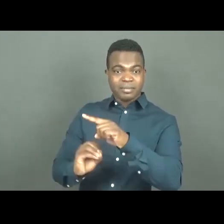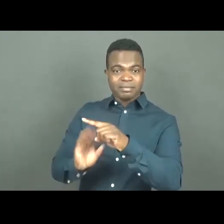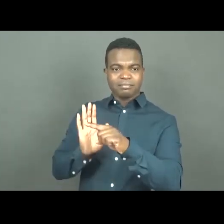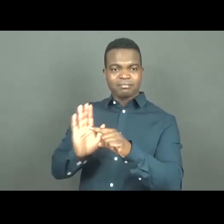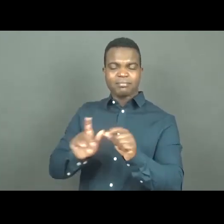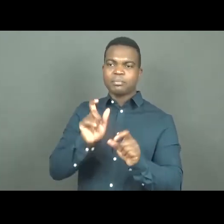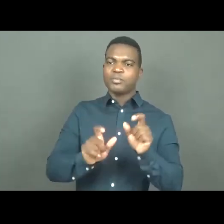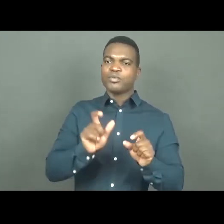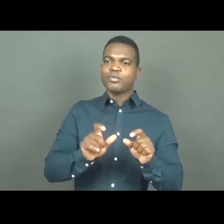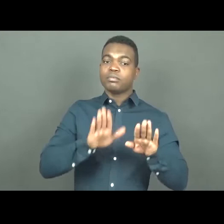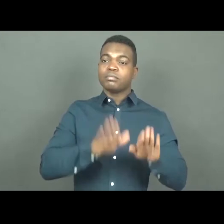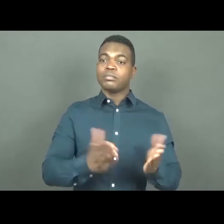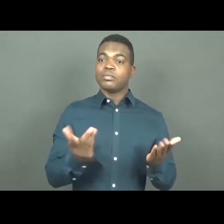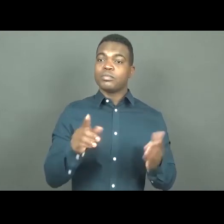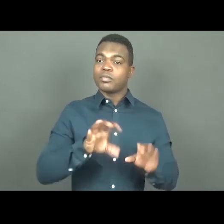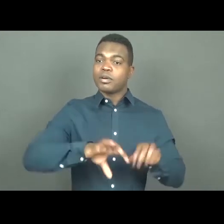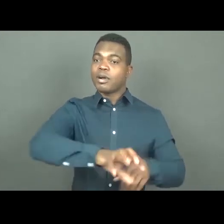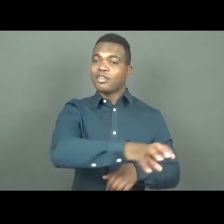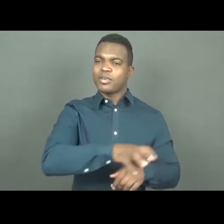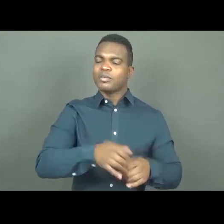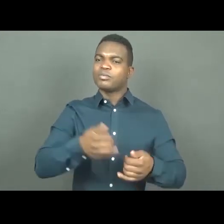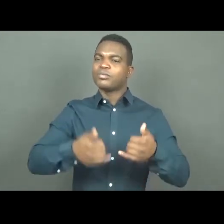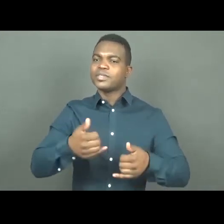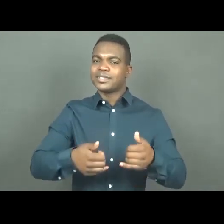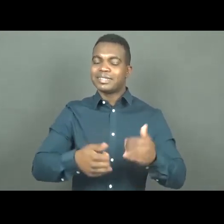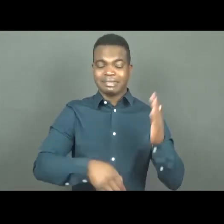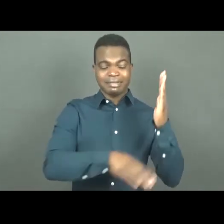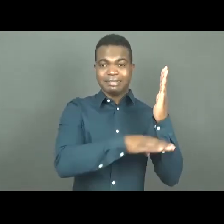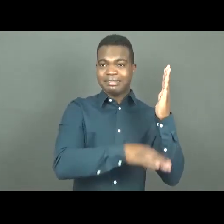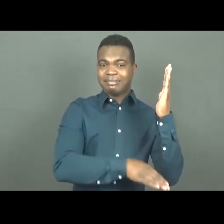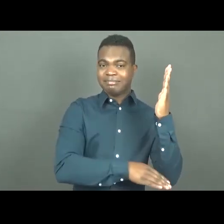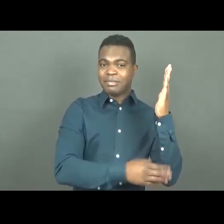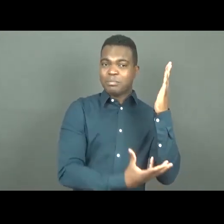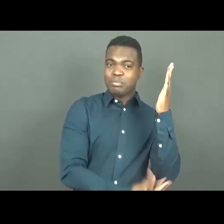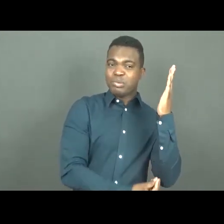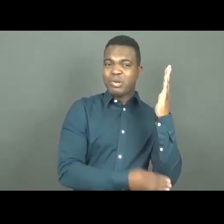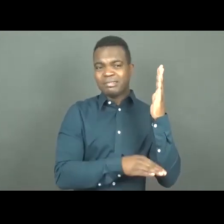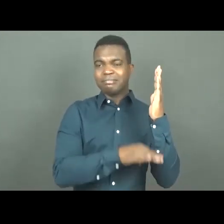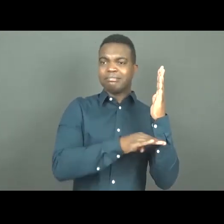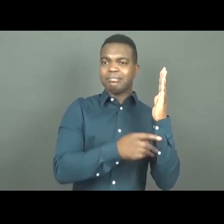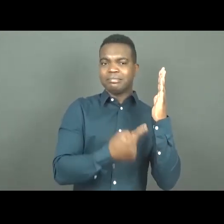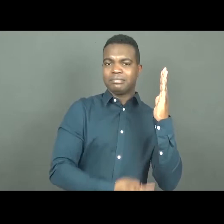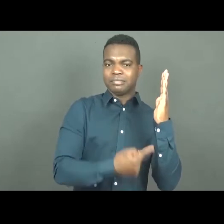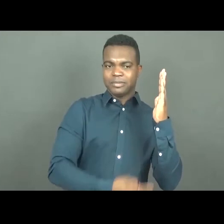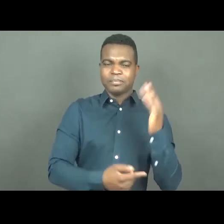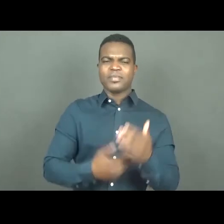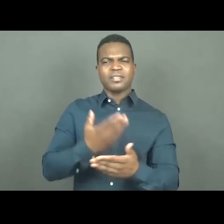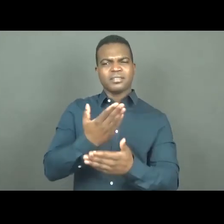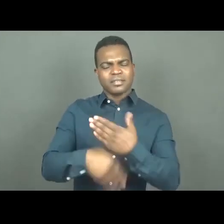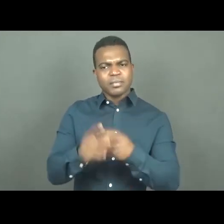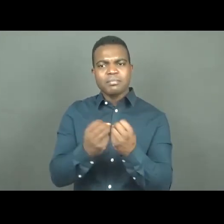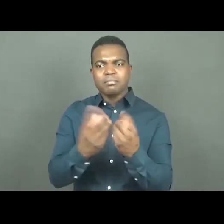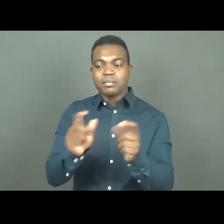The availability of data on this group is still scarce but has improved greatly in recent